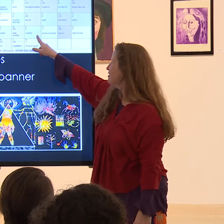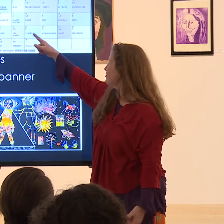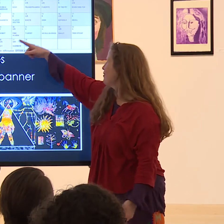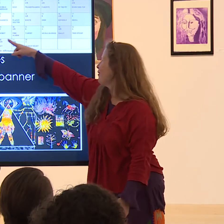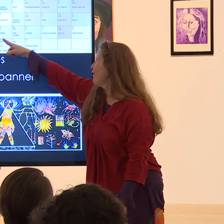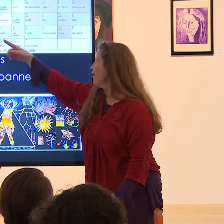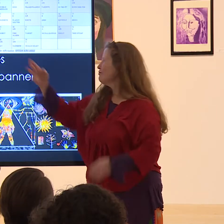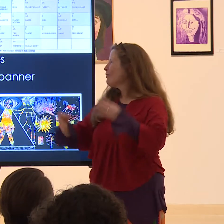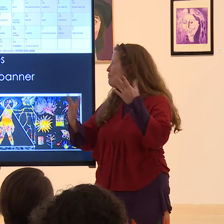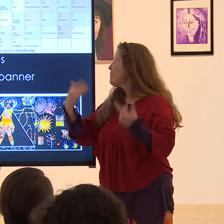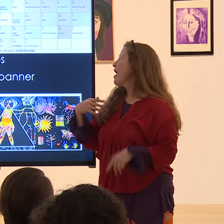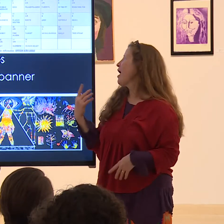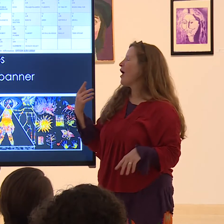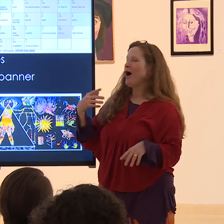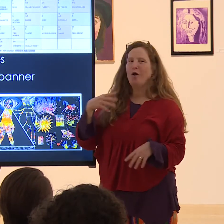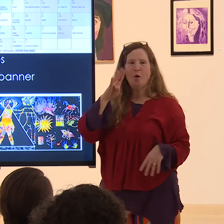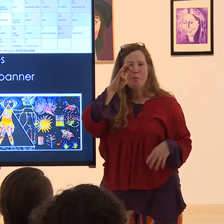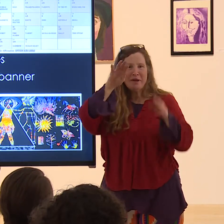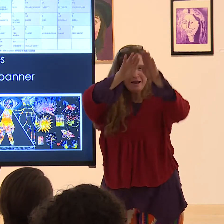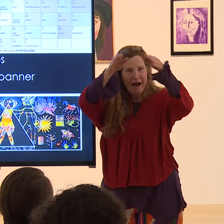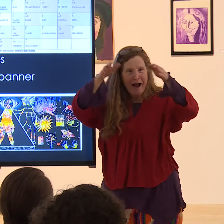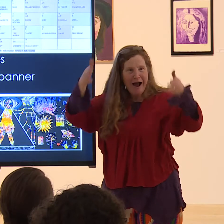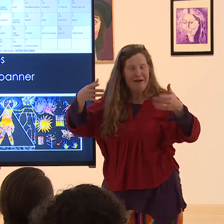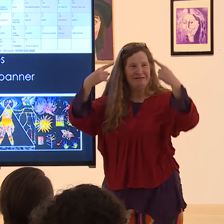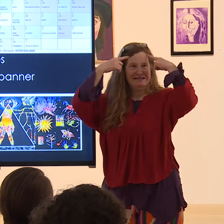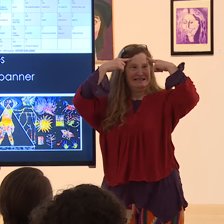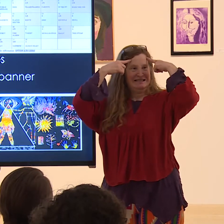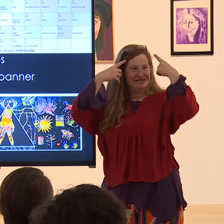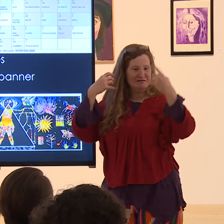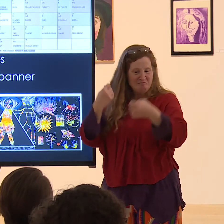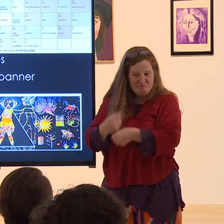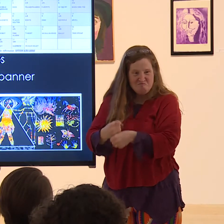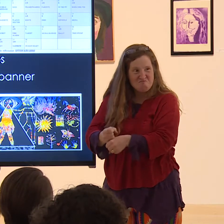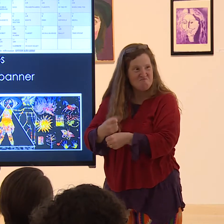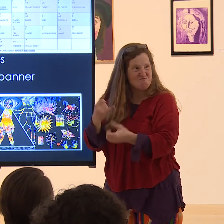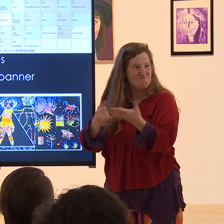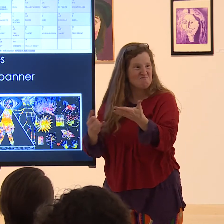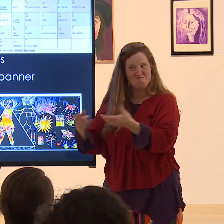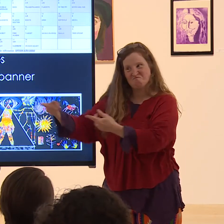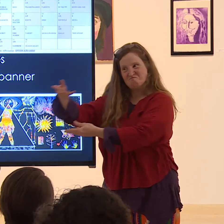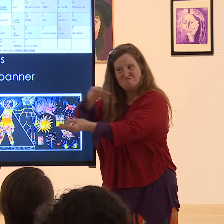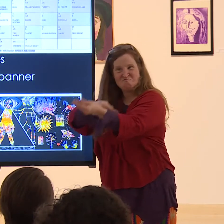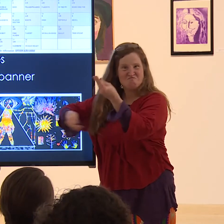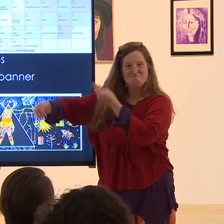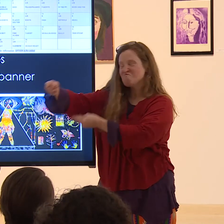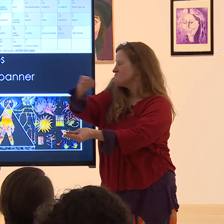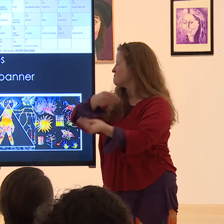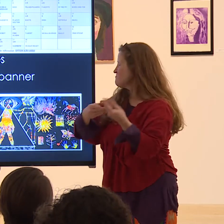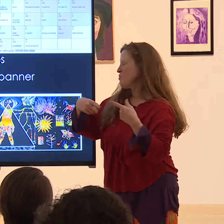or "robot" or "a beehive." Think about what that means to you and share ideas.